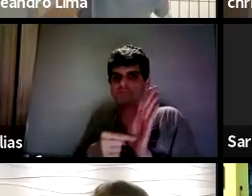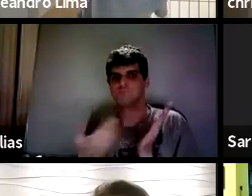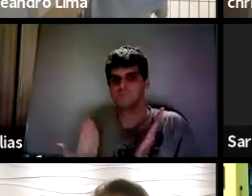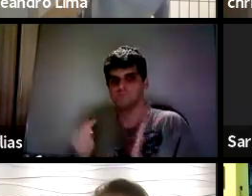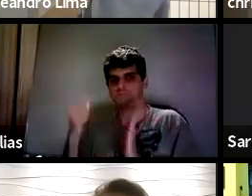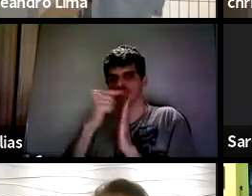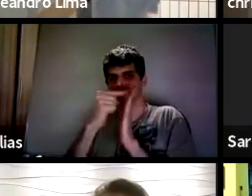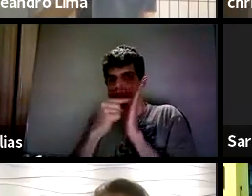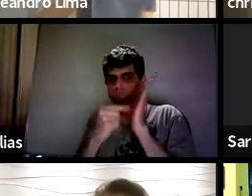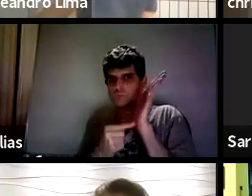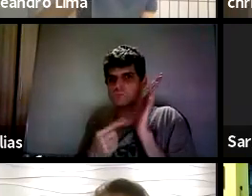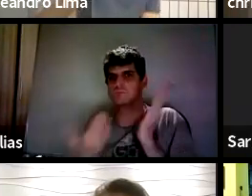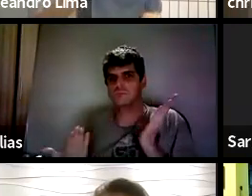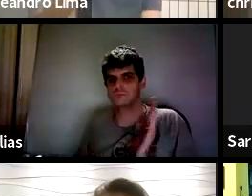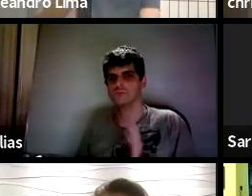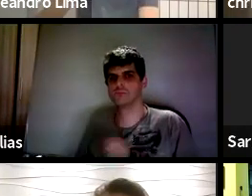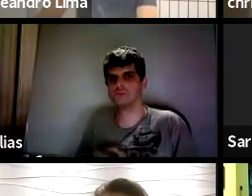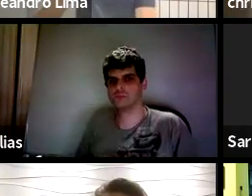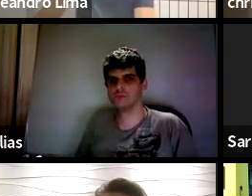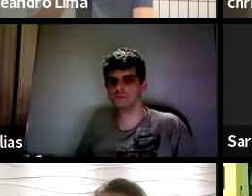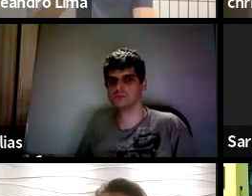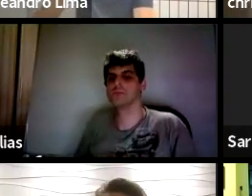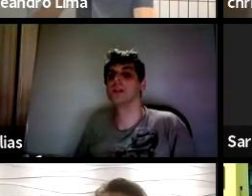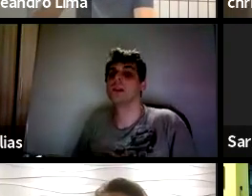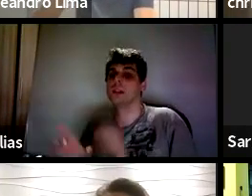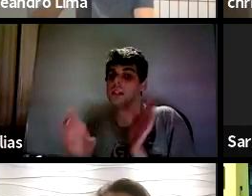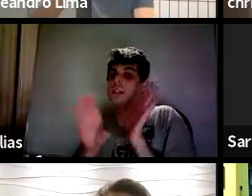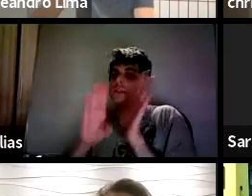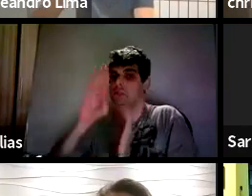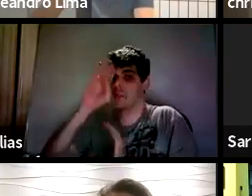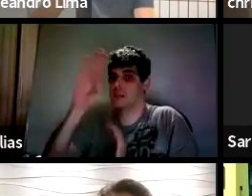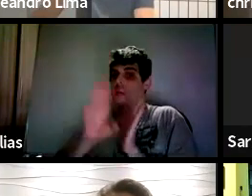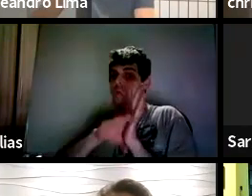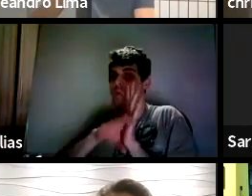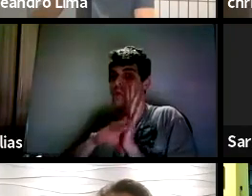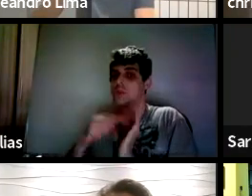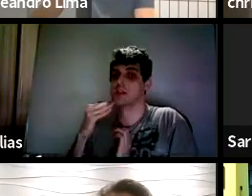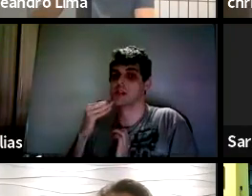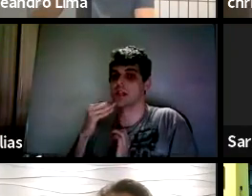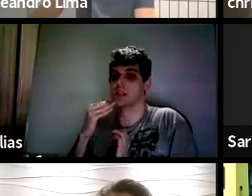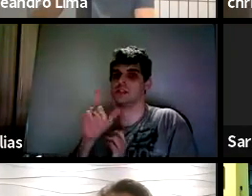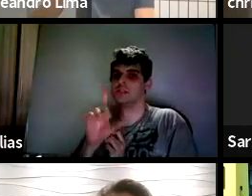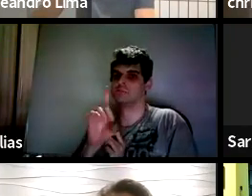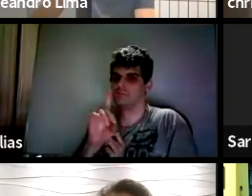And for. for this topic women to be sober most poisonous substances status, you. gone God.